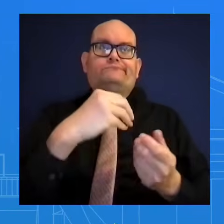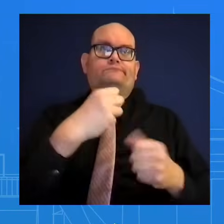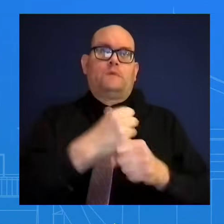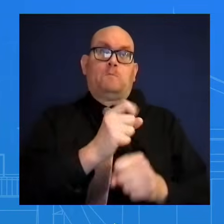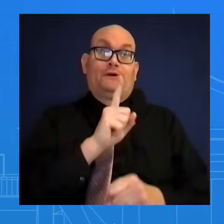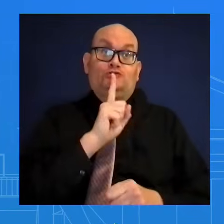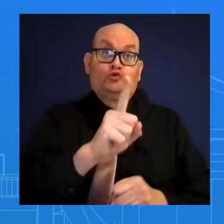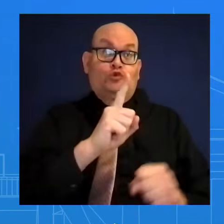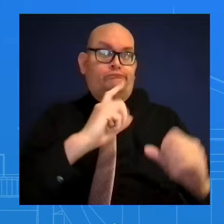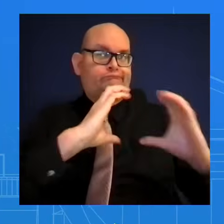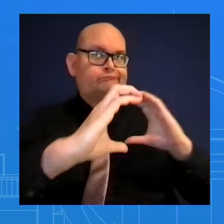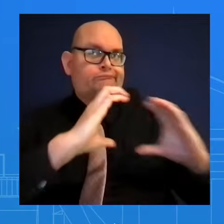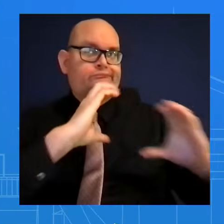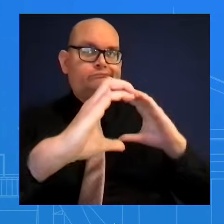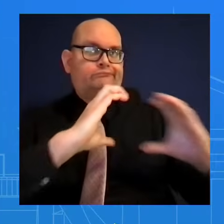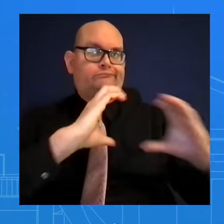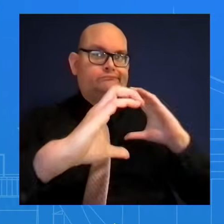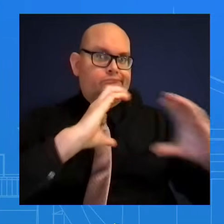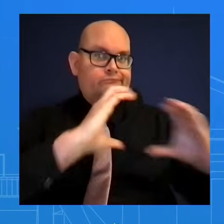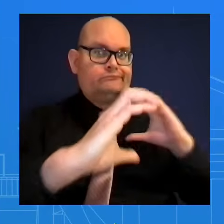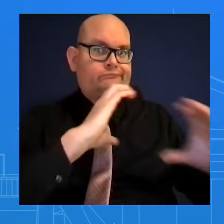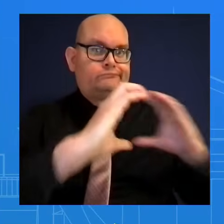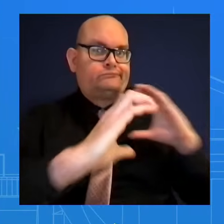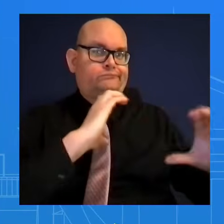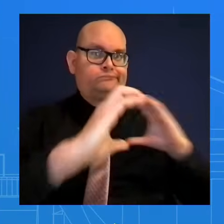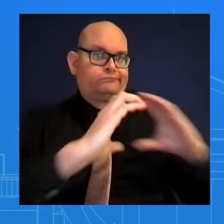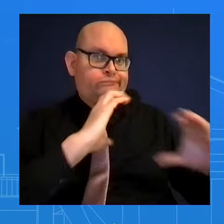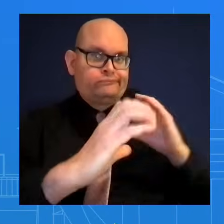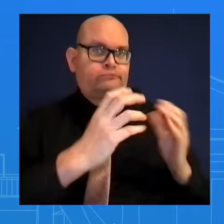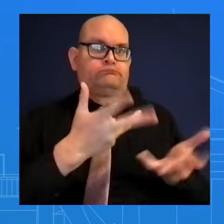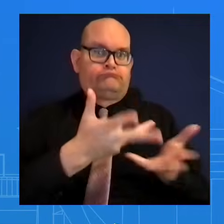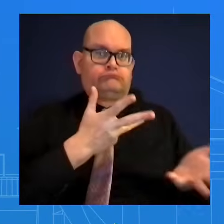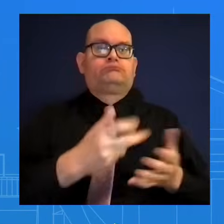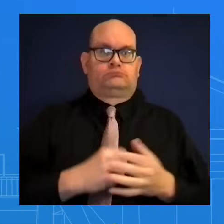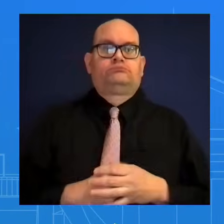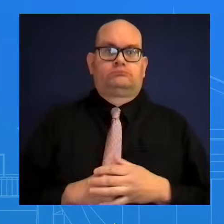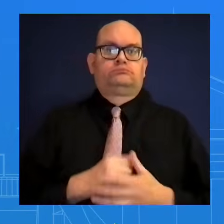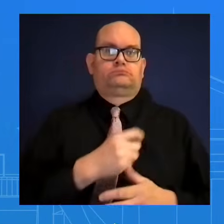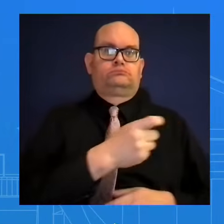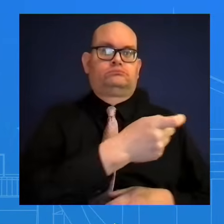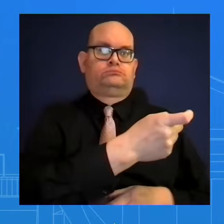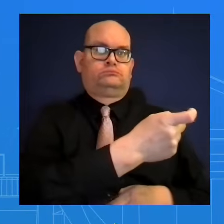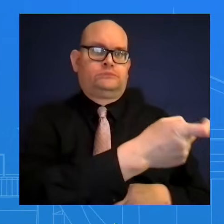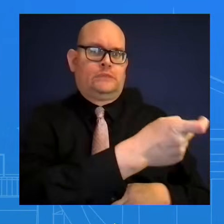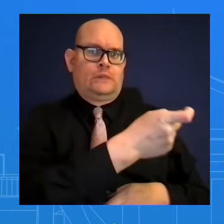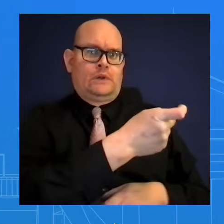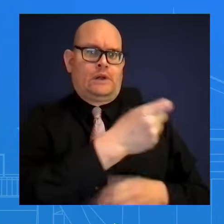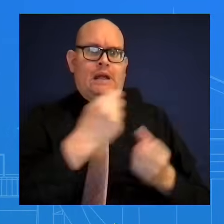The Press: Can you give us a sense of those more than 120 calls that were made, how many of those the President made himself?